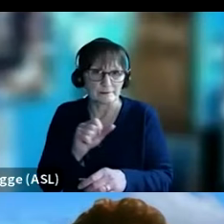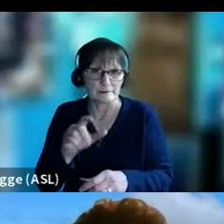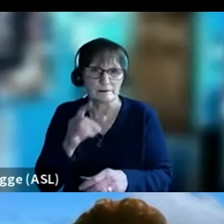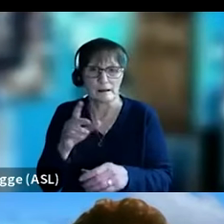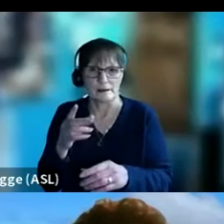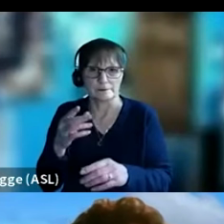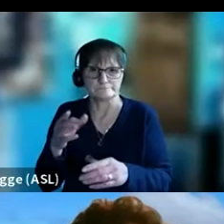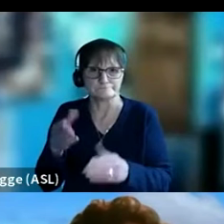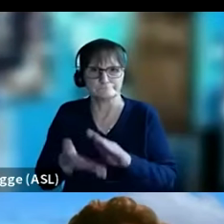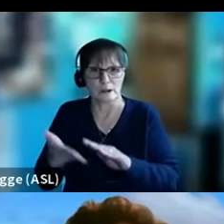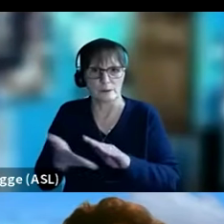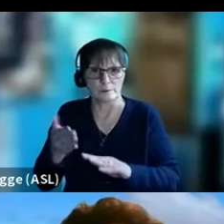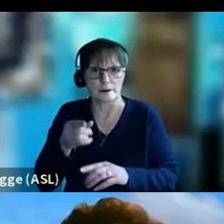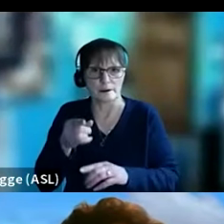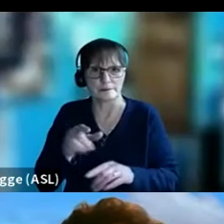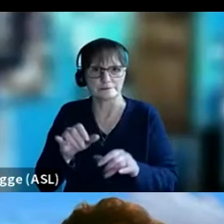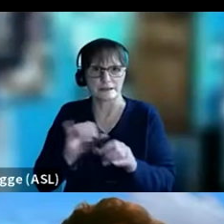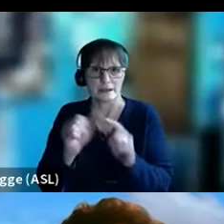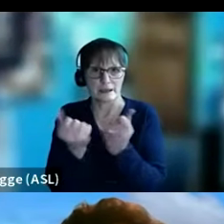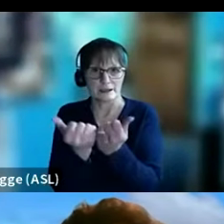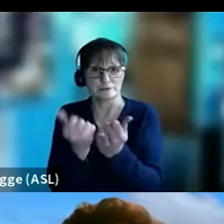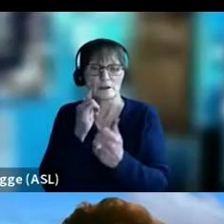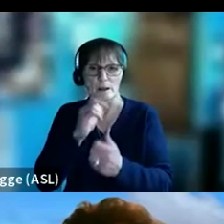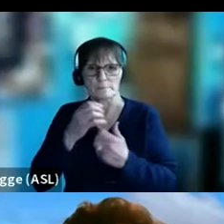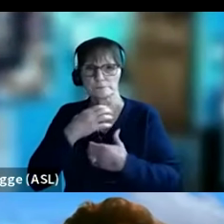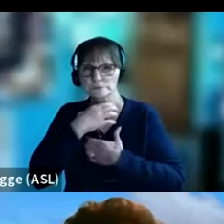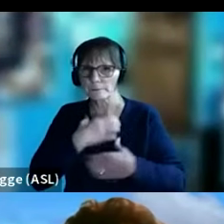and I'm still very, very passionate about older adults